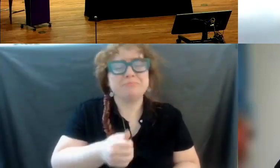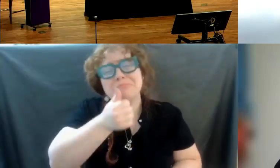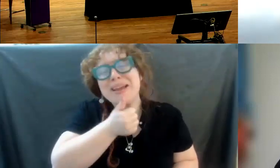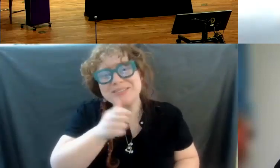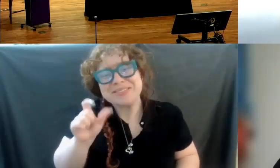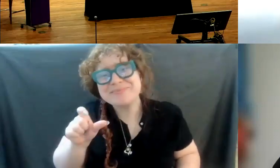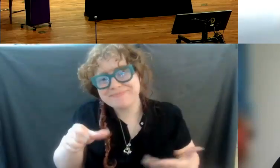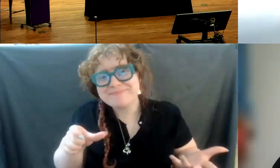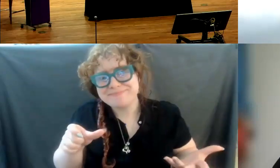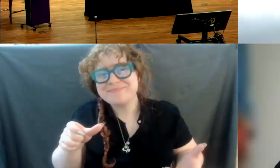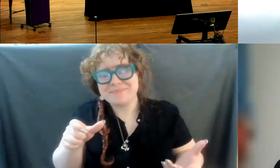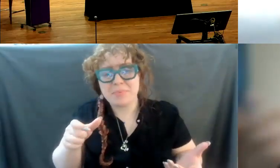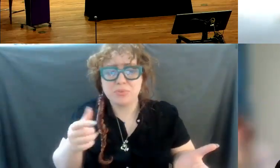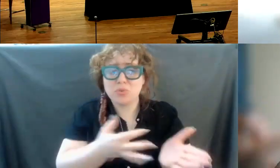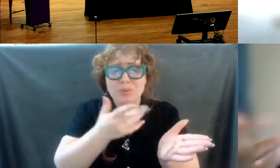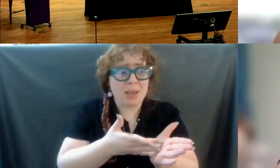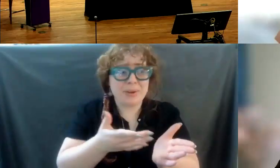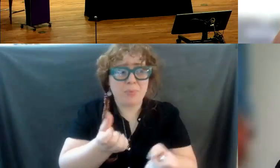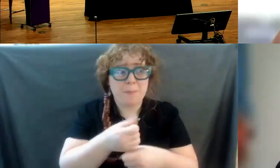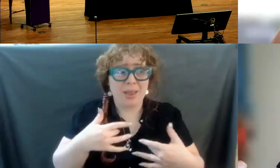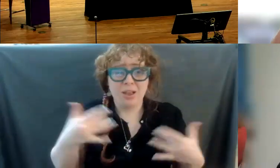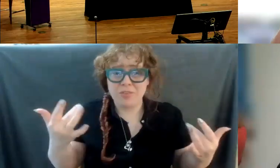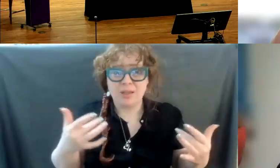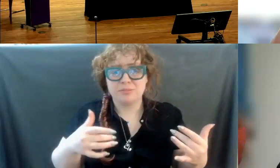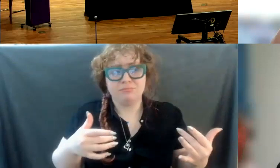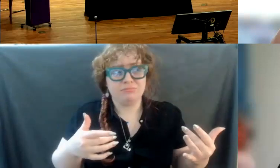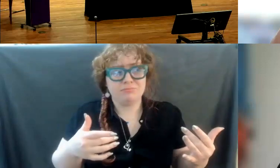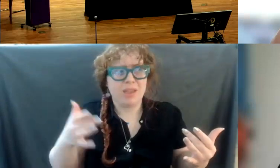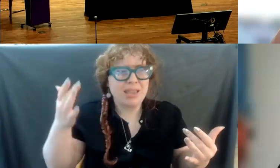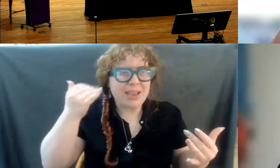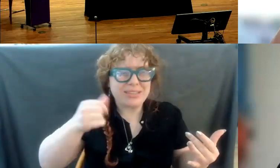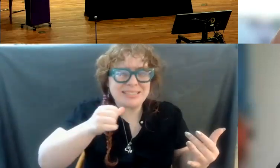that are not inclusive or accessible is because of obliviousness. People just don't know.